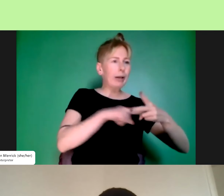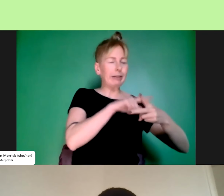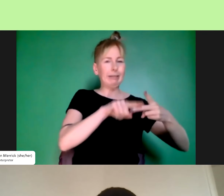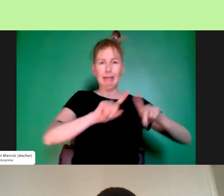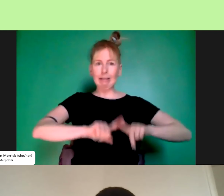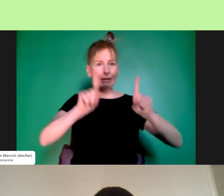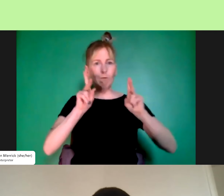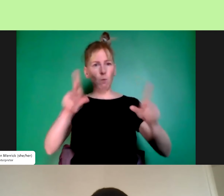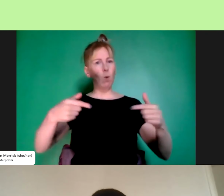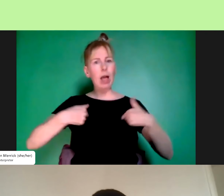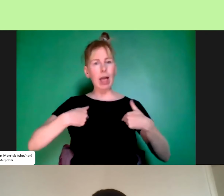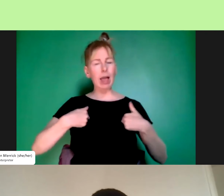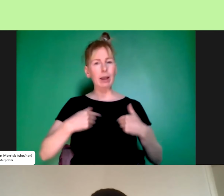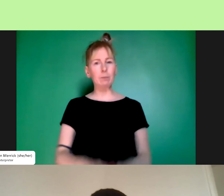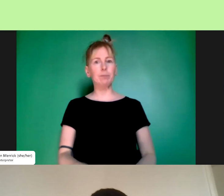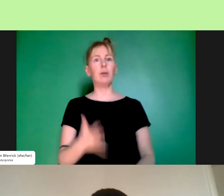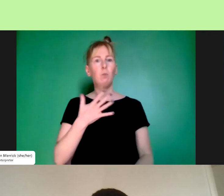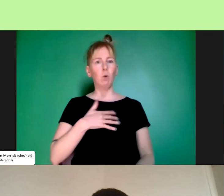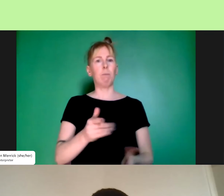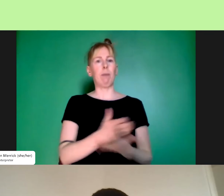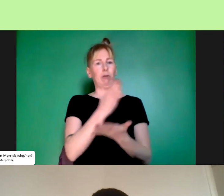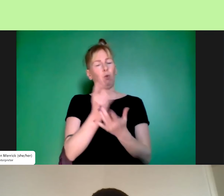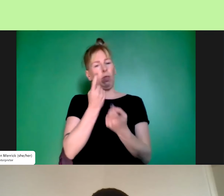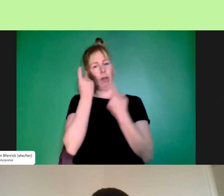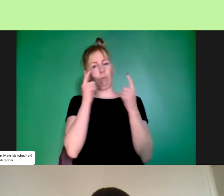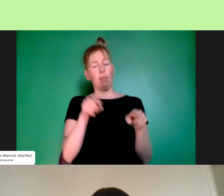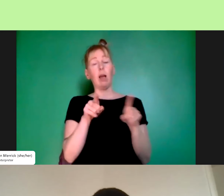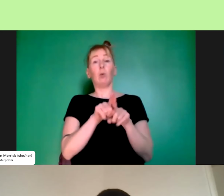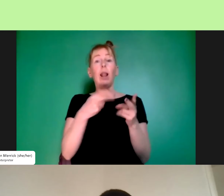afraid to have a lawyer to get you to be like, give me if they say we need this back in two